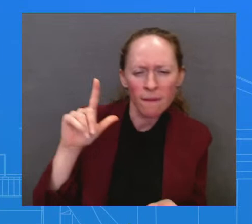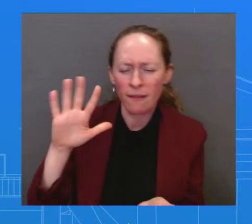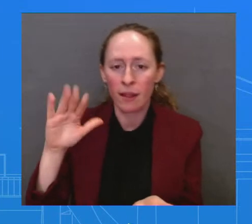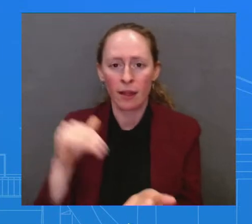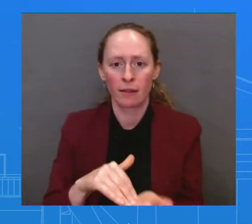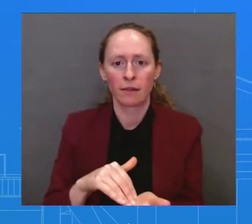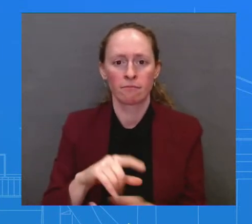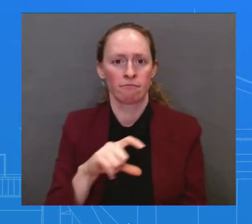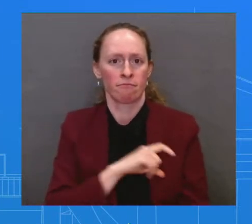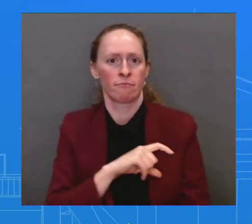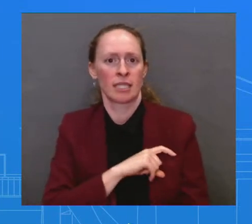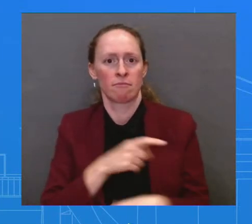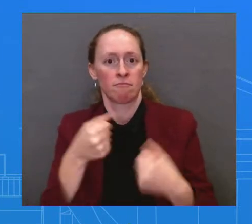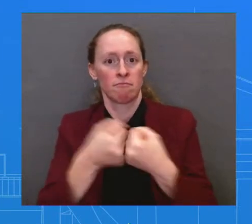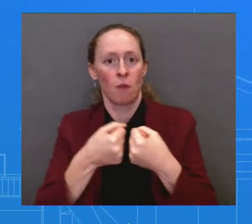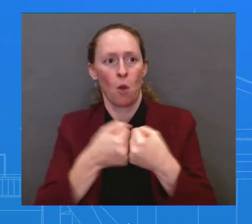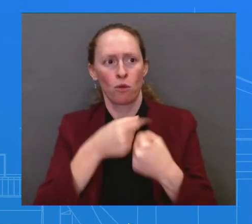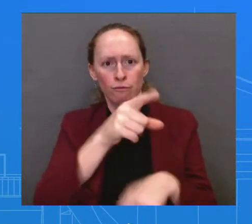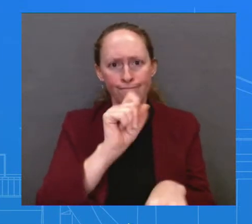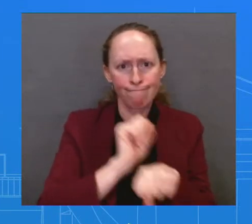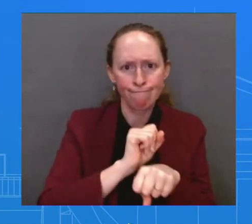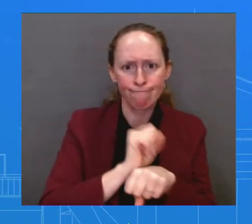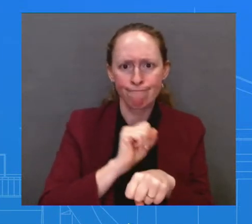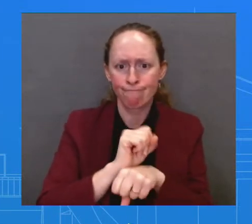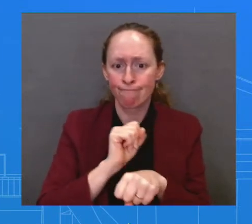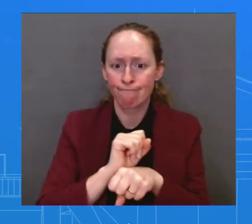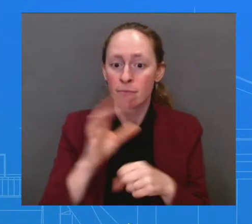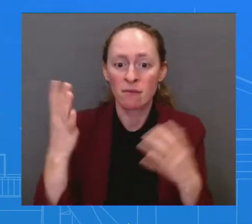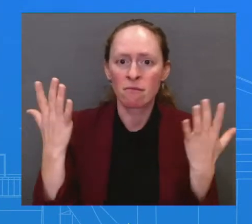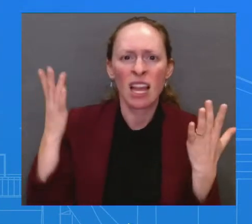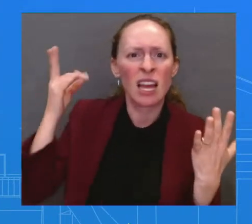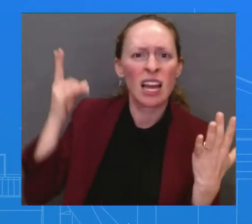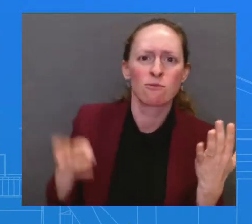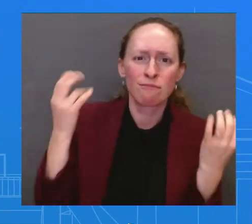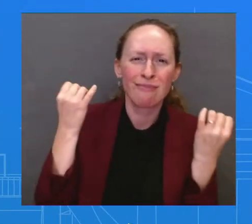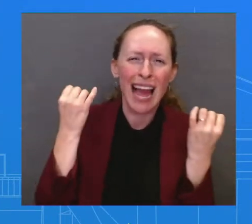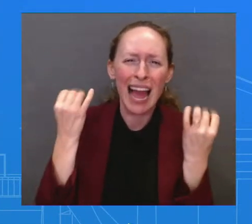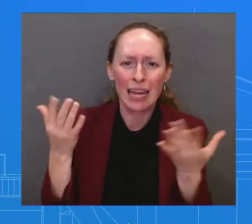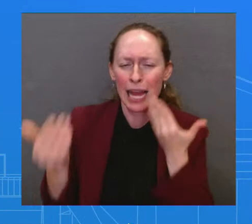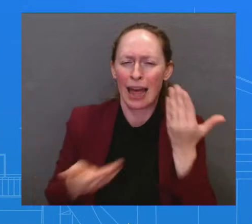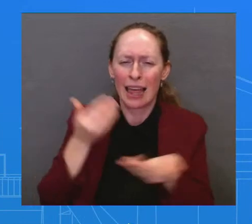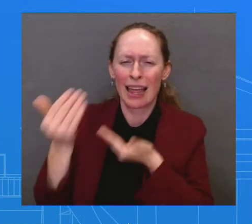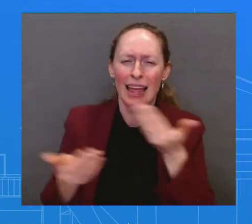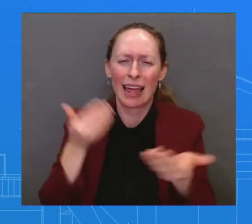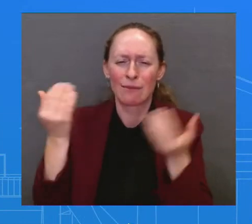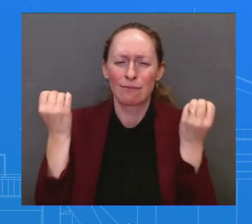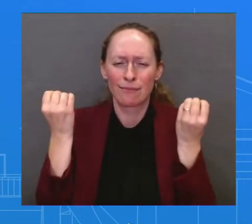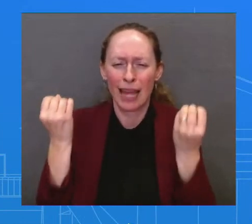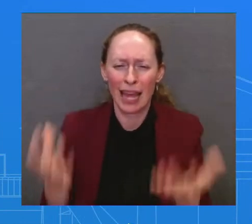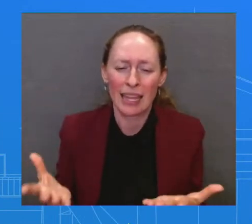any other president has been able to do. We're -- and that's 26- -- 2,600 additional civilian personnel,